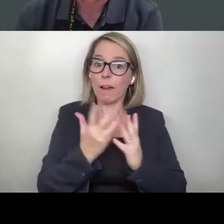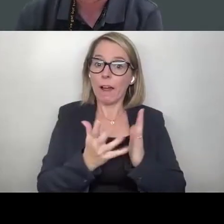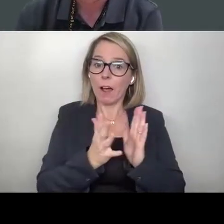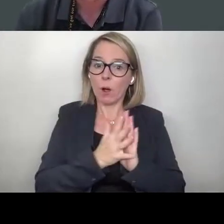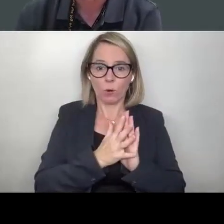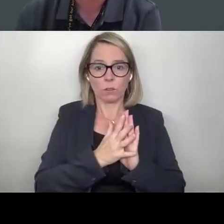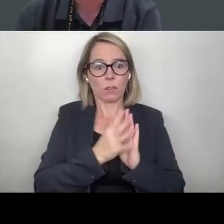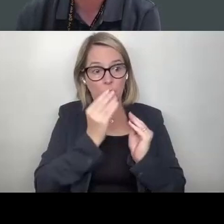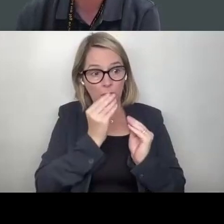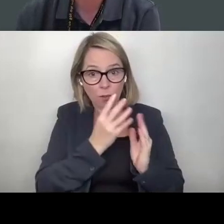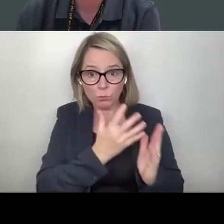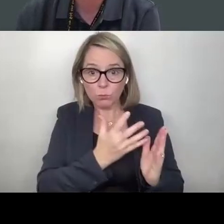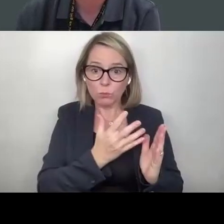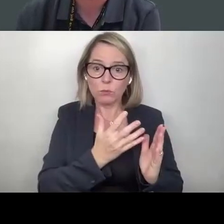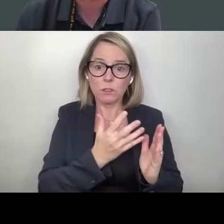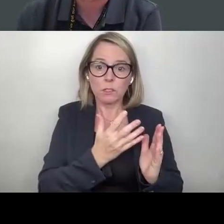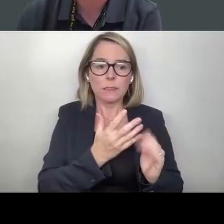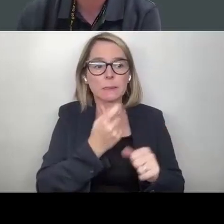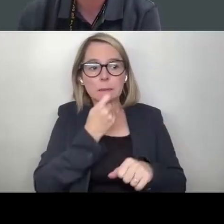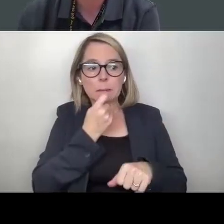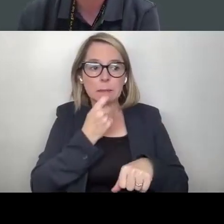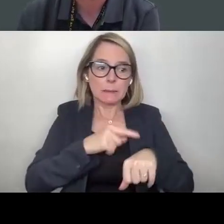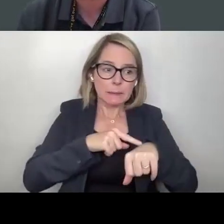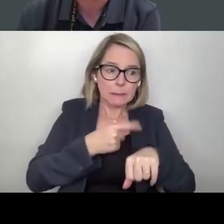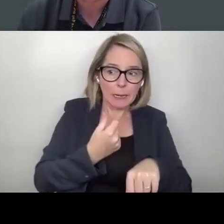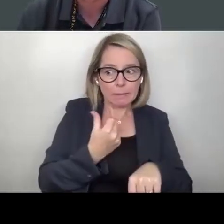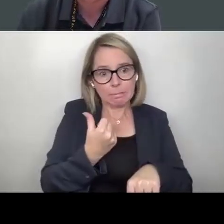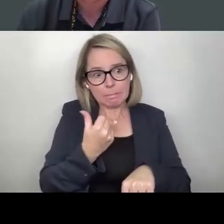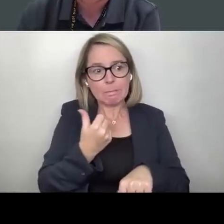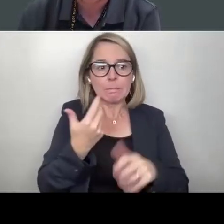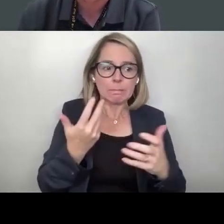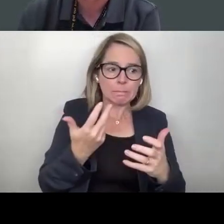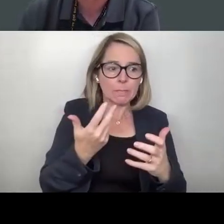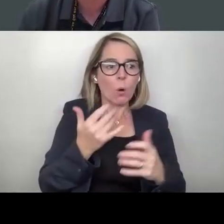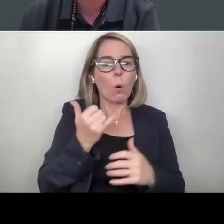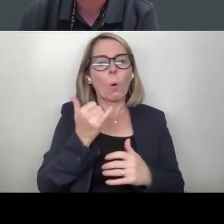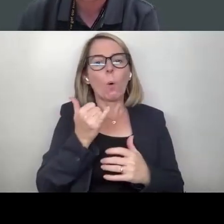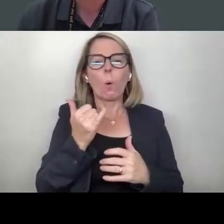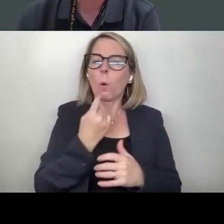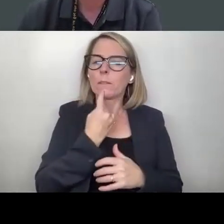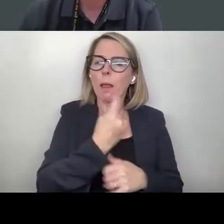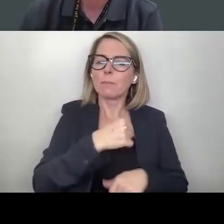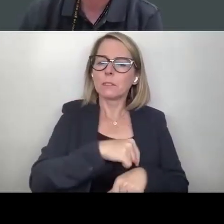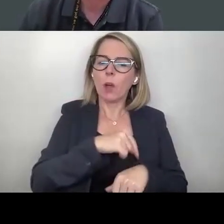the patient that they might be a bit longer or to come in at a certain time where they can just come